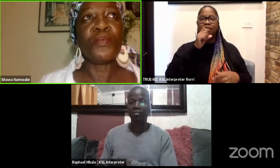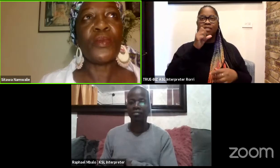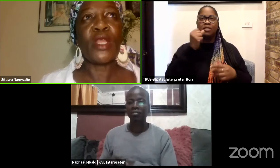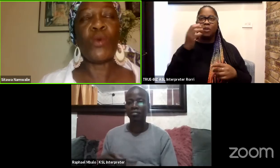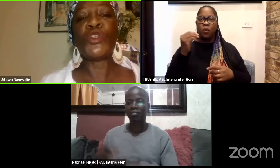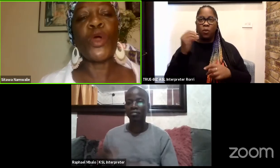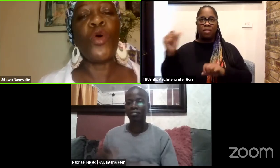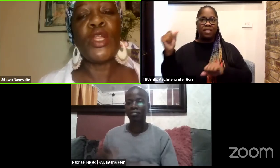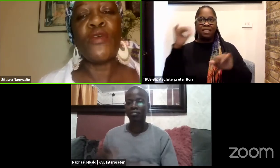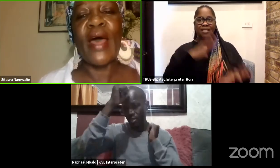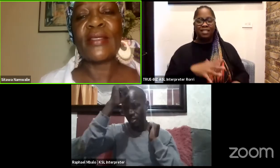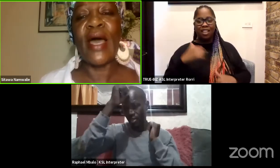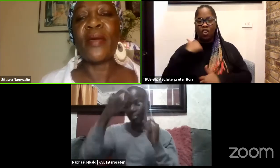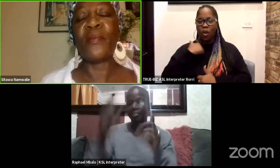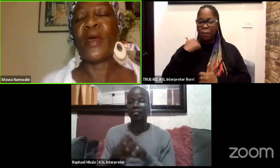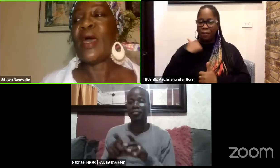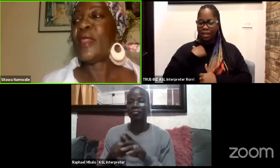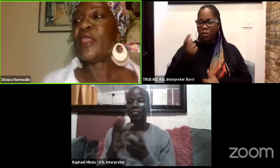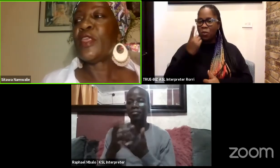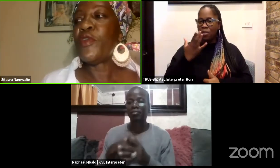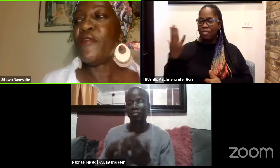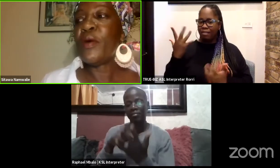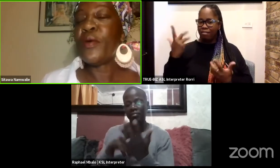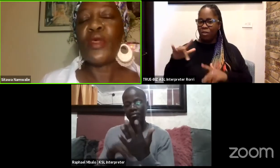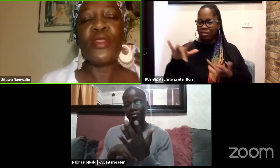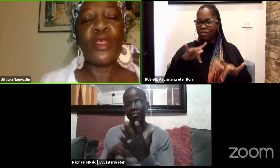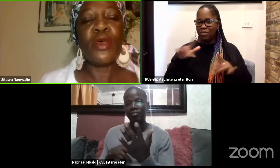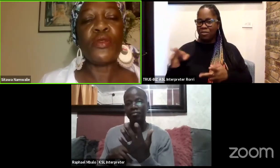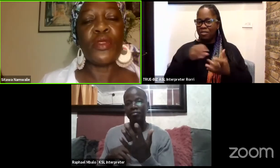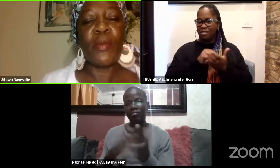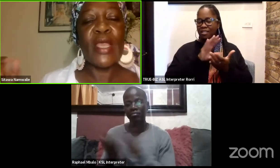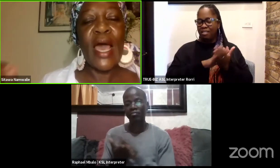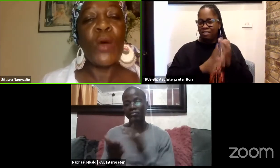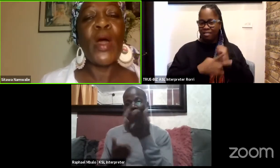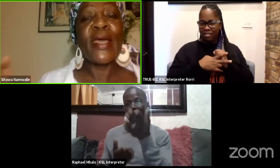that was recorded at that time, that Banyala were killed